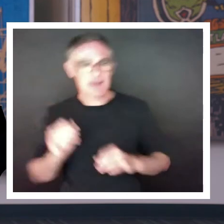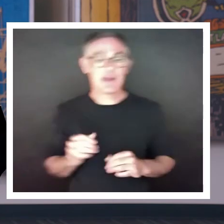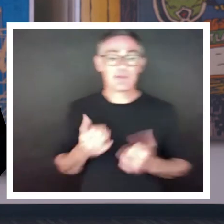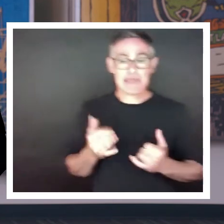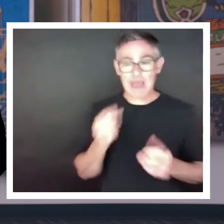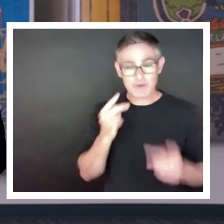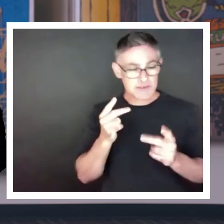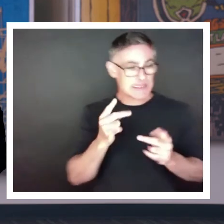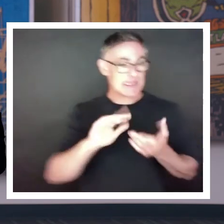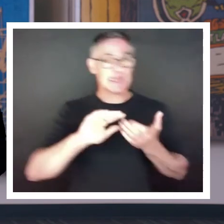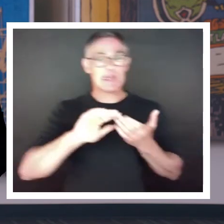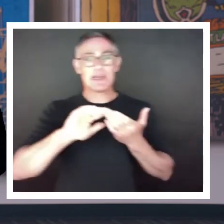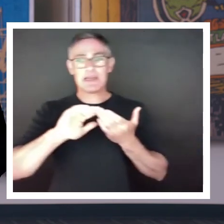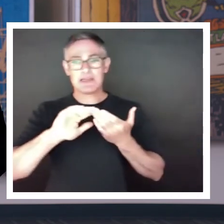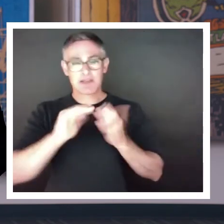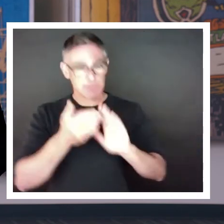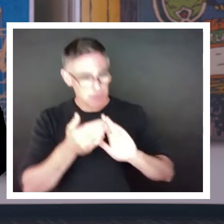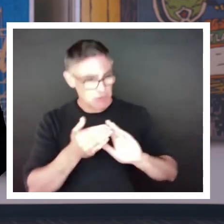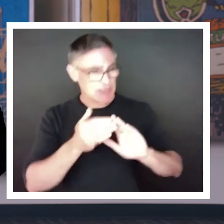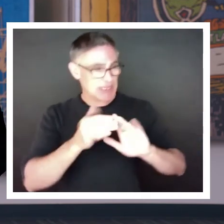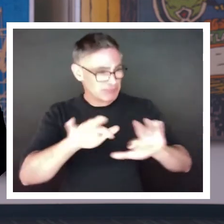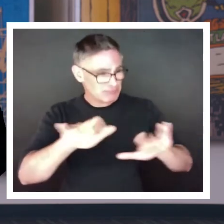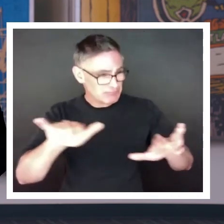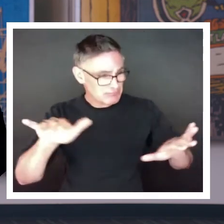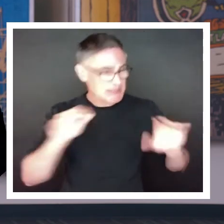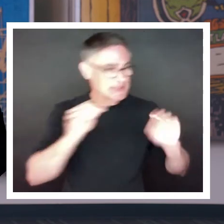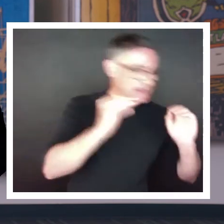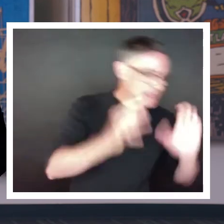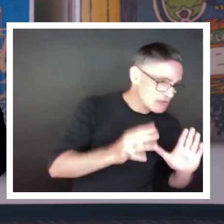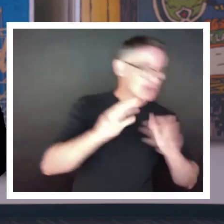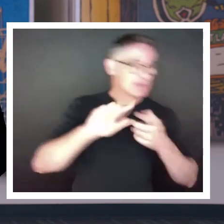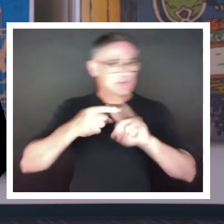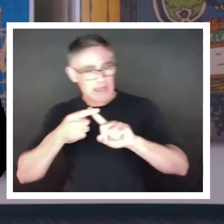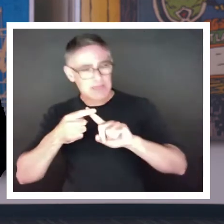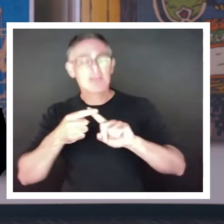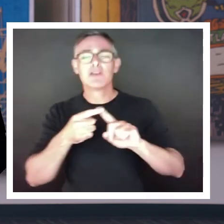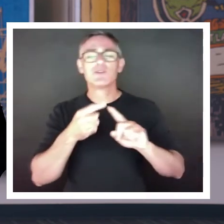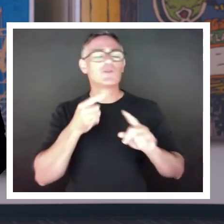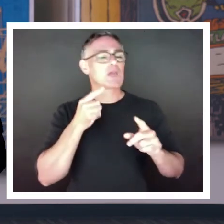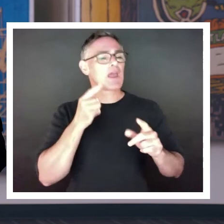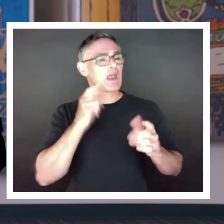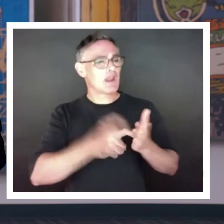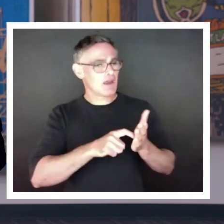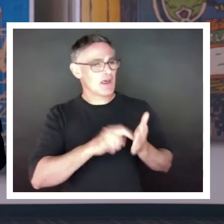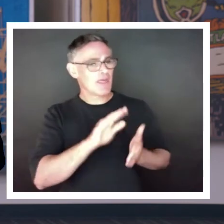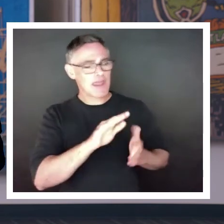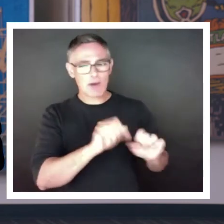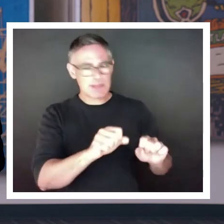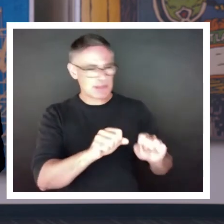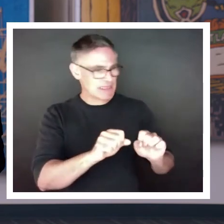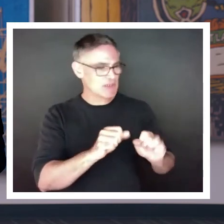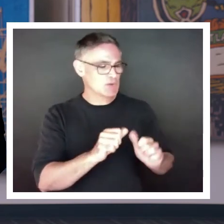you can help them find their potentials for wanting to live together and tapping into their cultural assets,